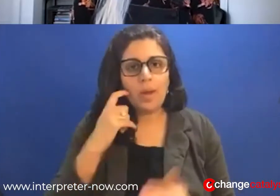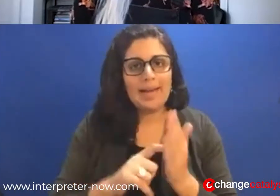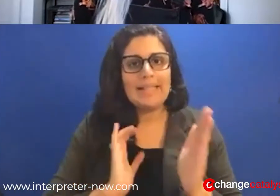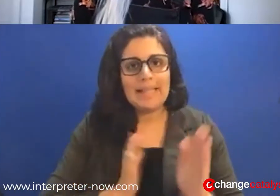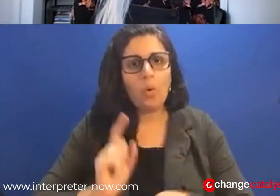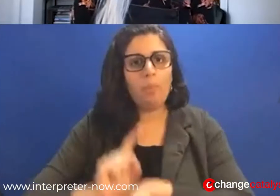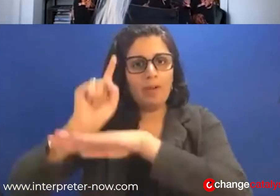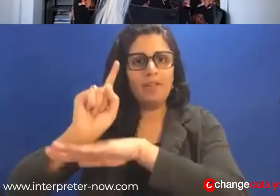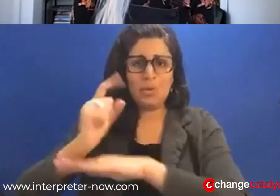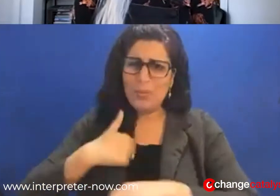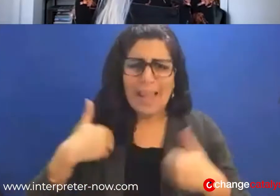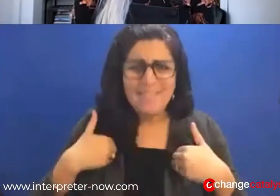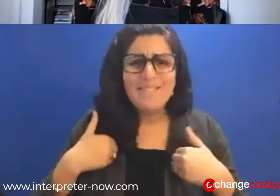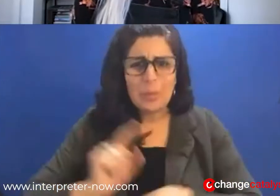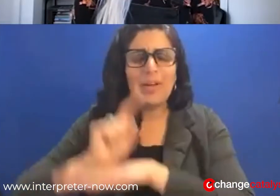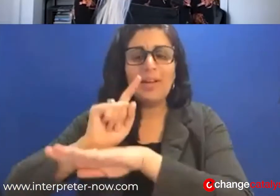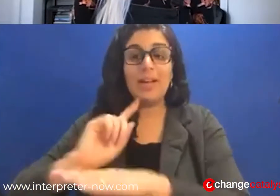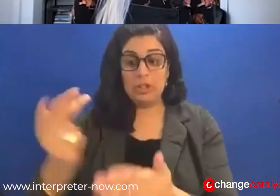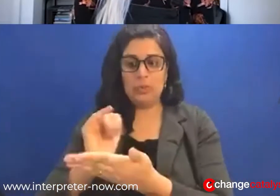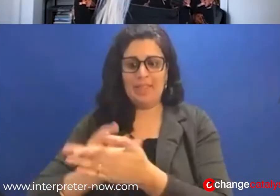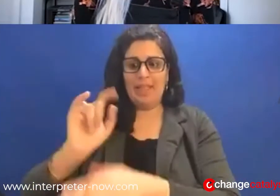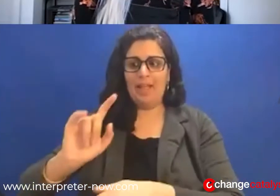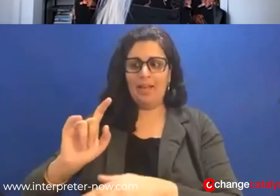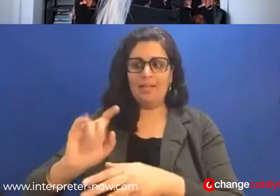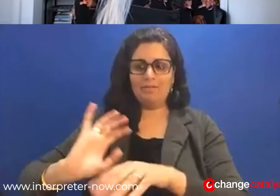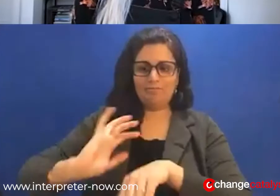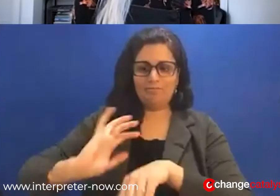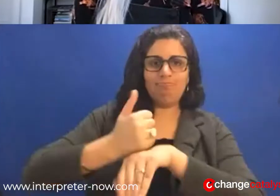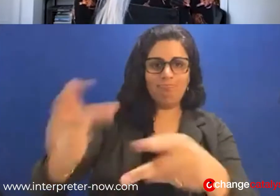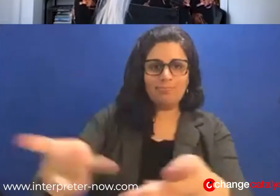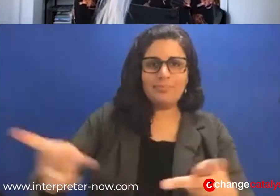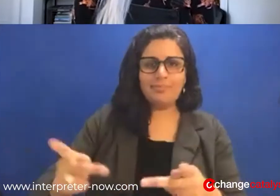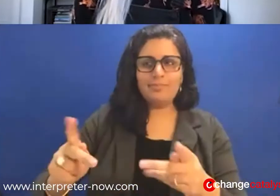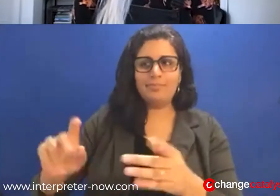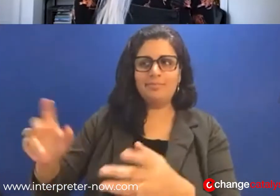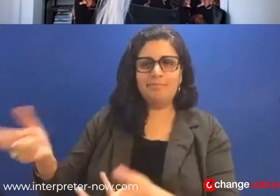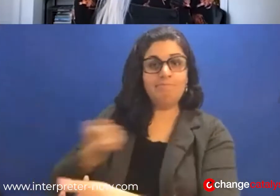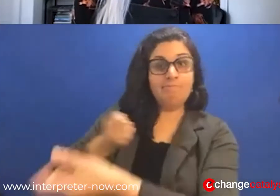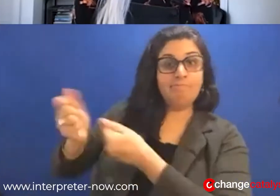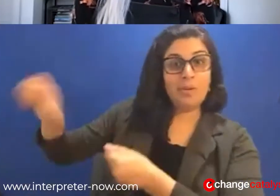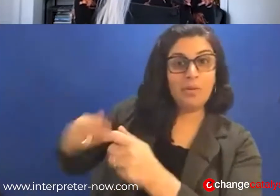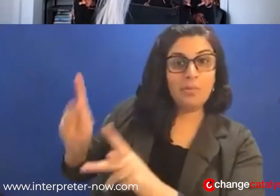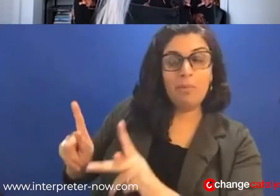And to use that to create space to amplify others, to hold space for others, to pass